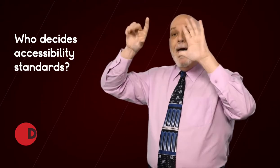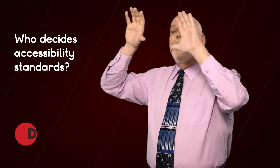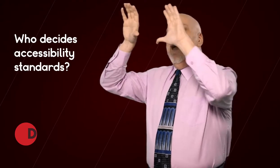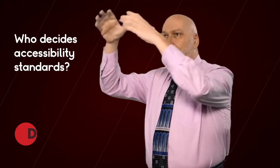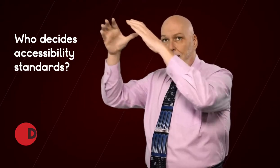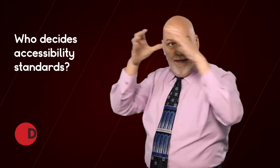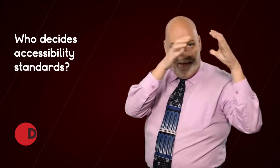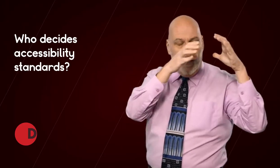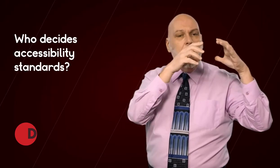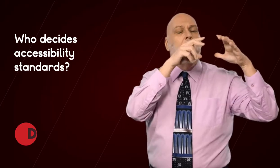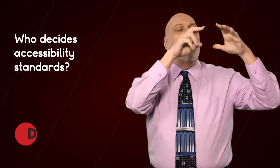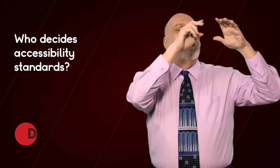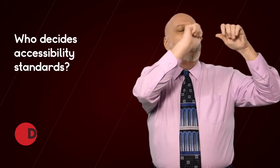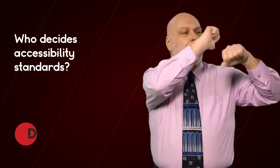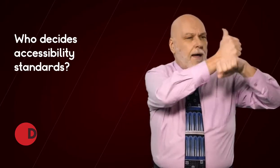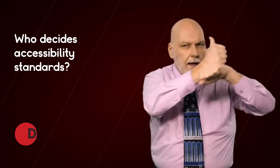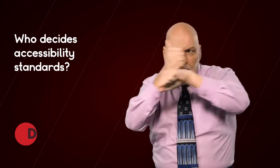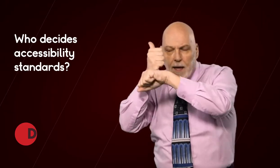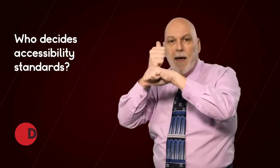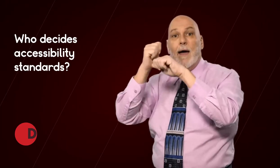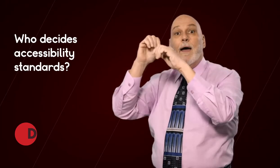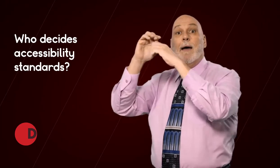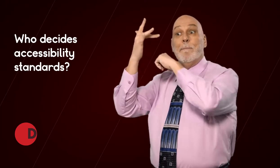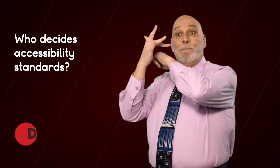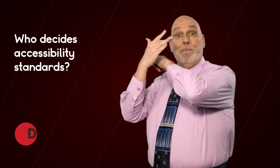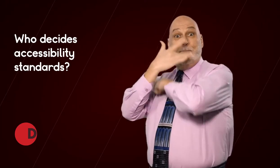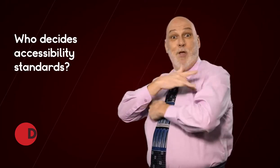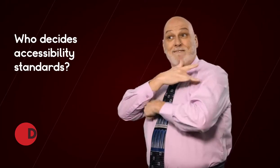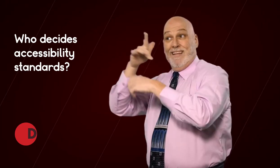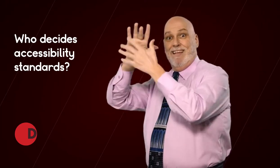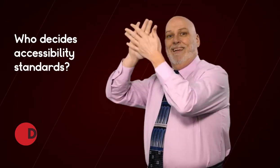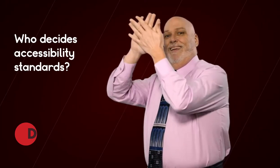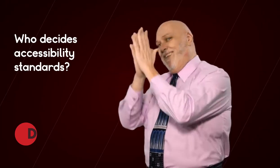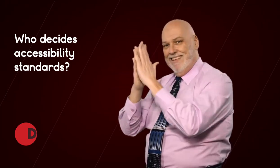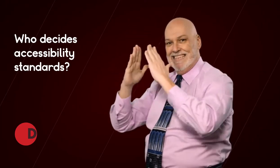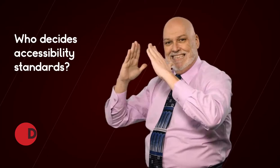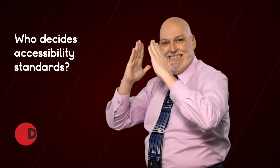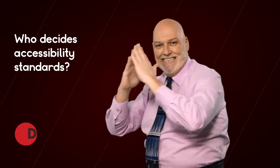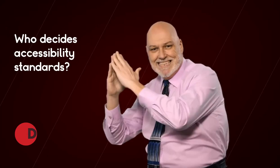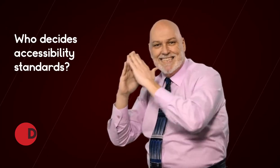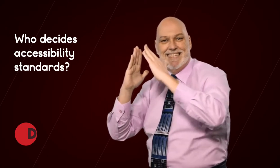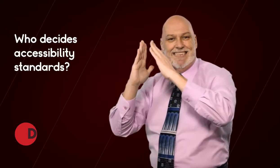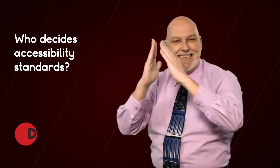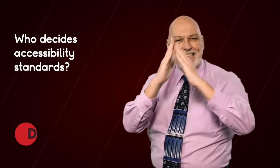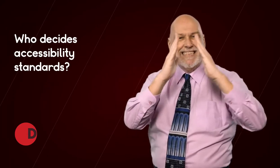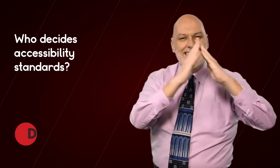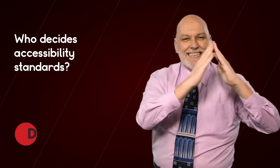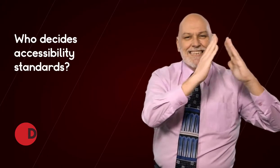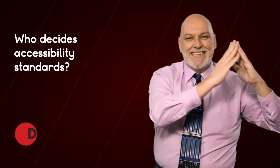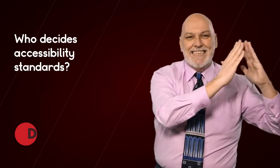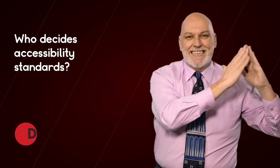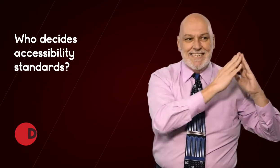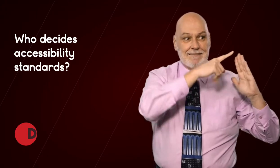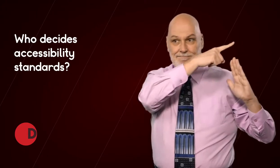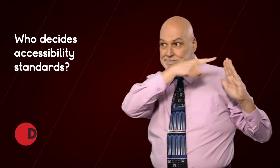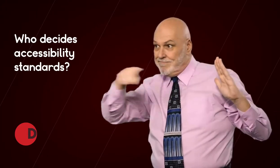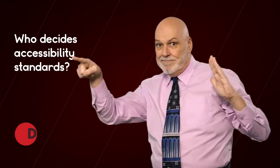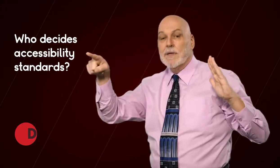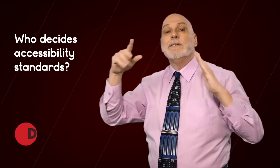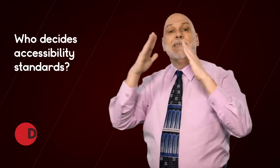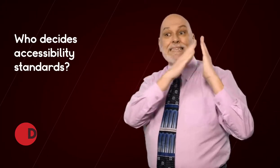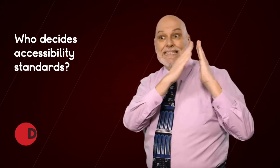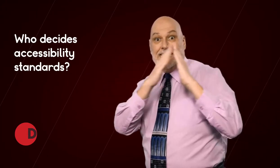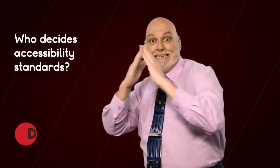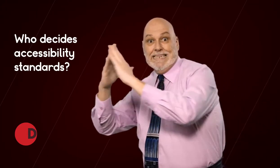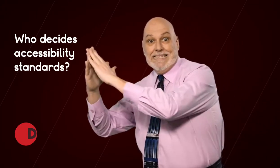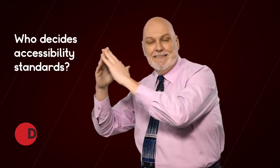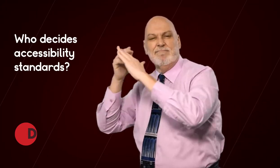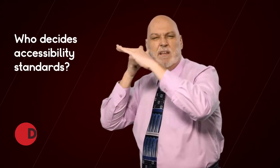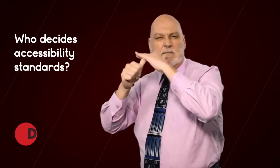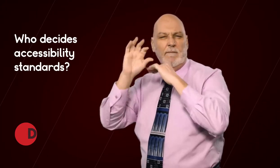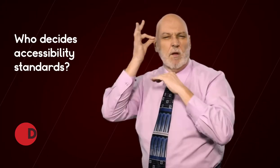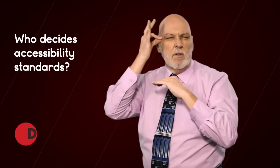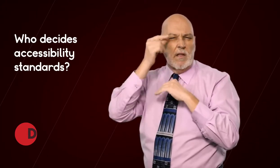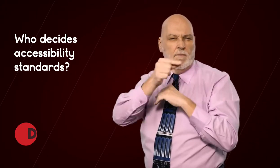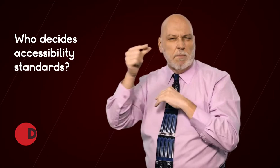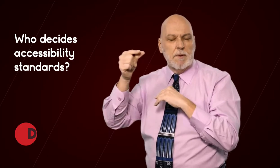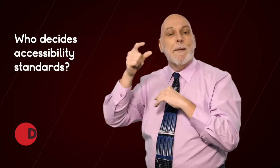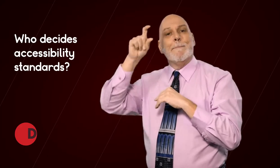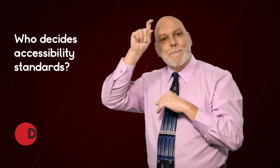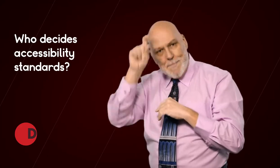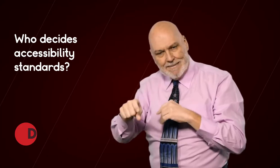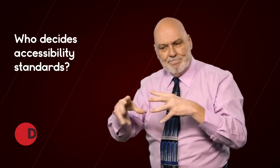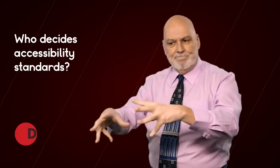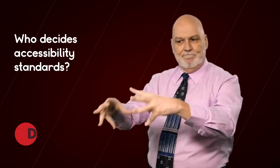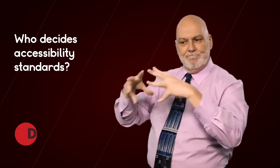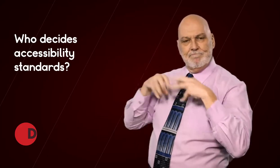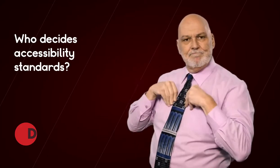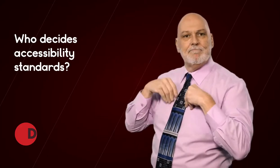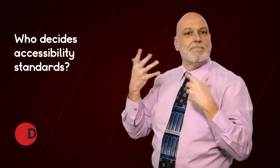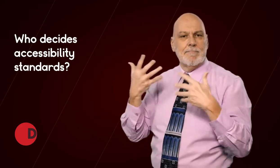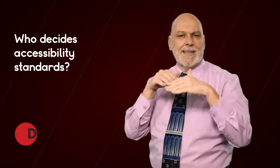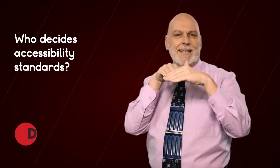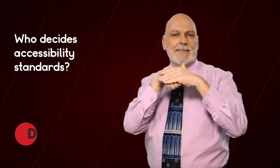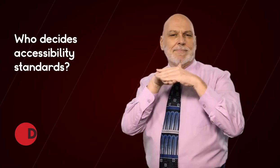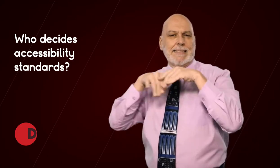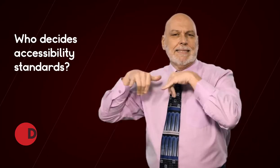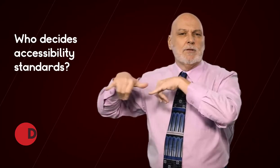several provinces which means many cities and provinces adopting